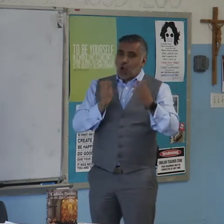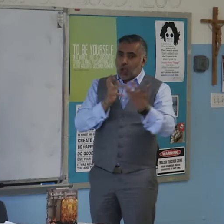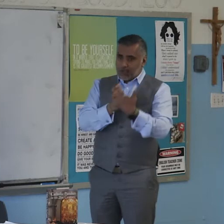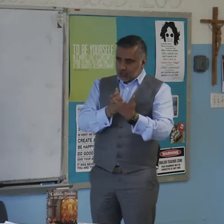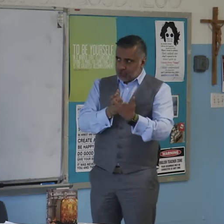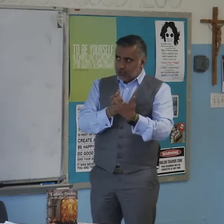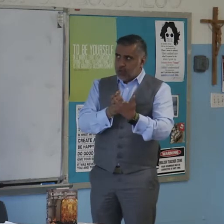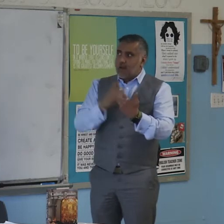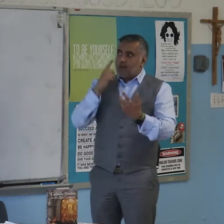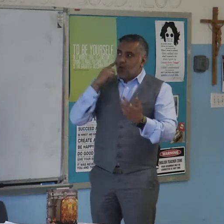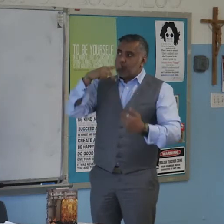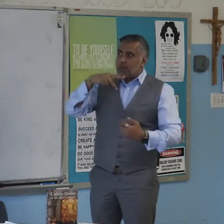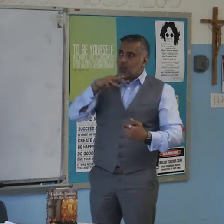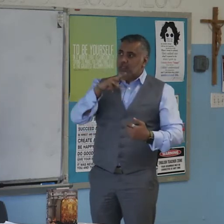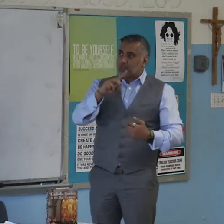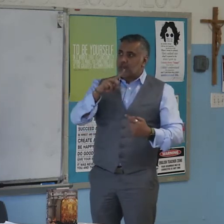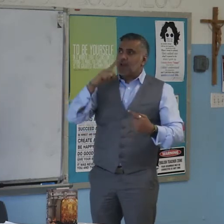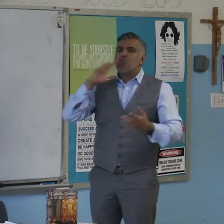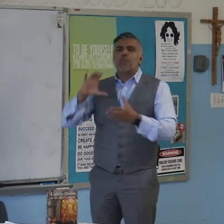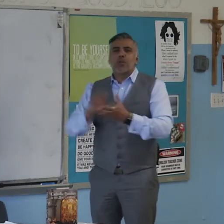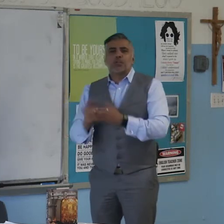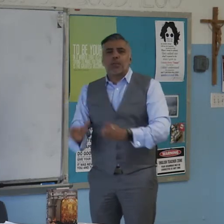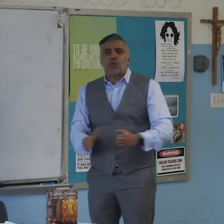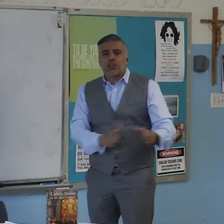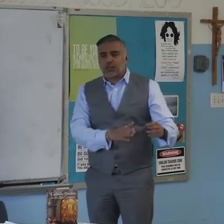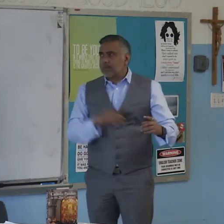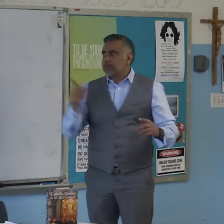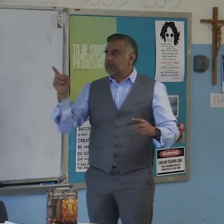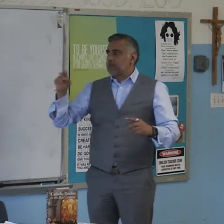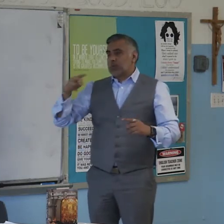with disabilities for marriage preparation?" Again two-thirds saying